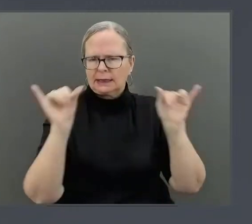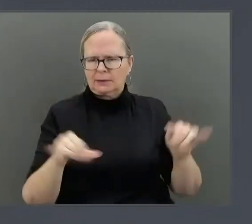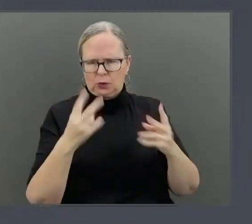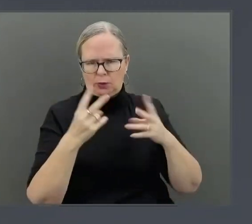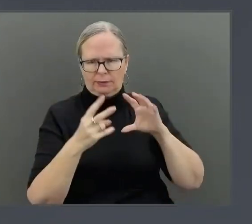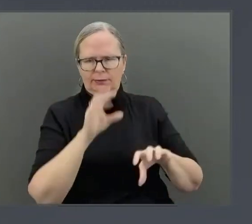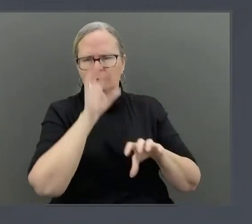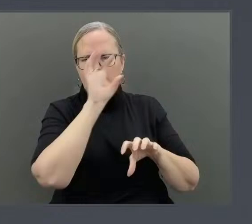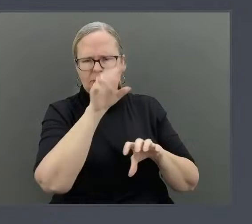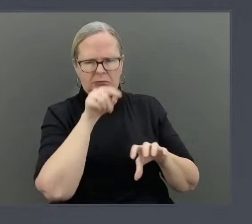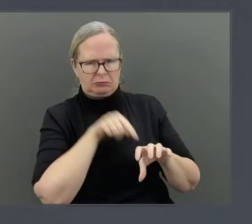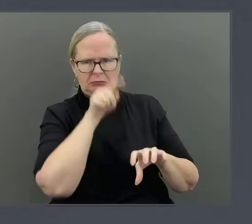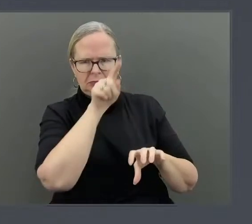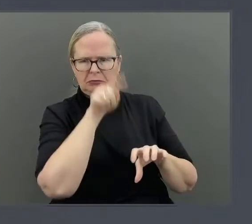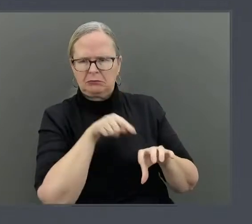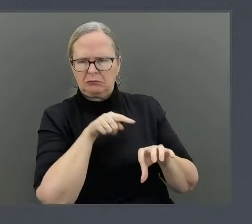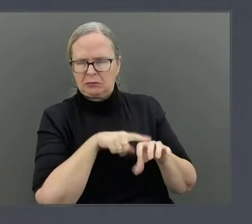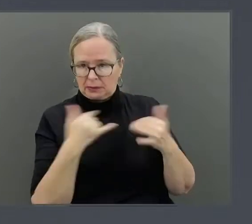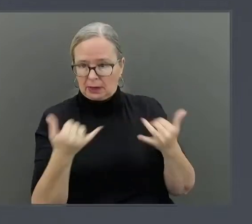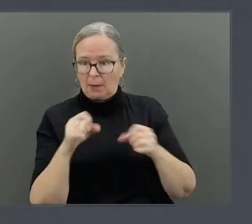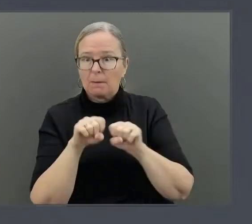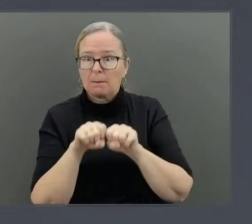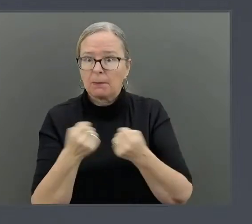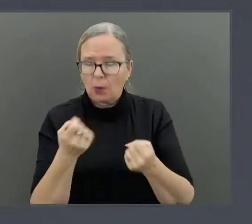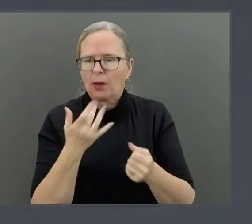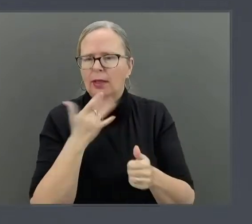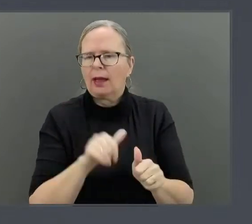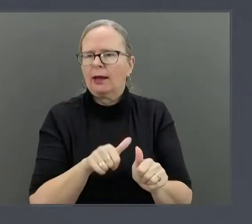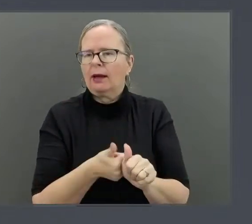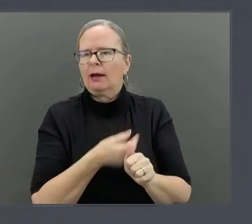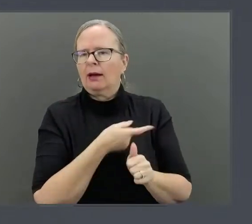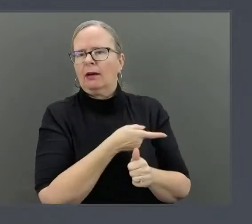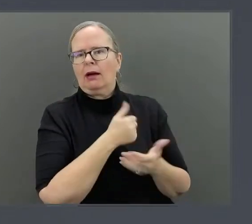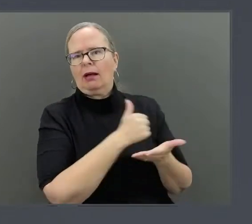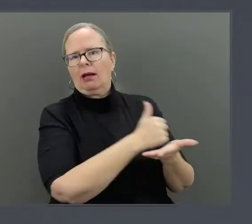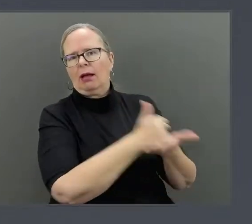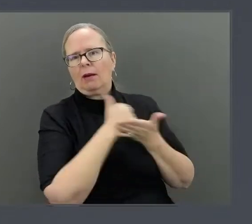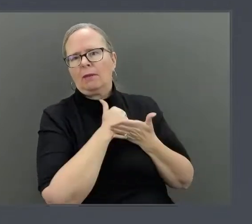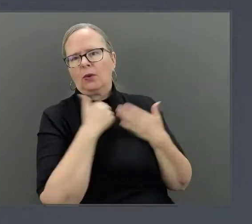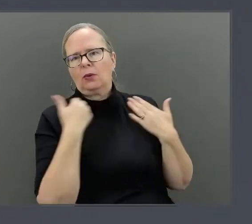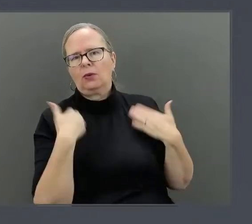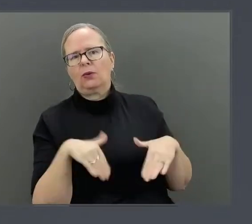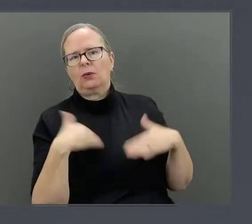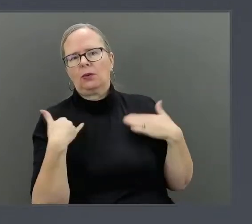so with a 2 meter wide water feeder man out of service and we continue to have water coming to